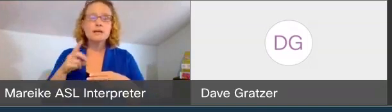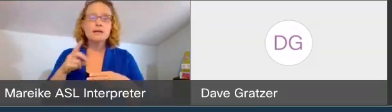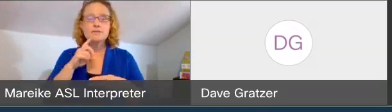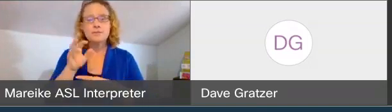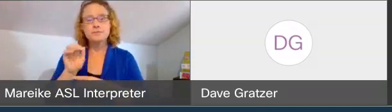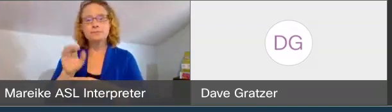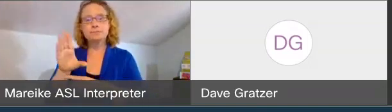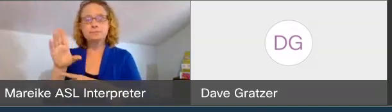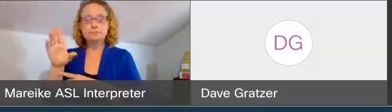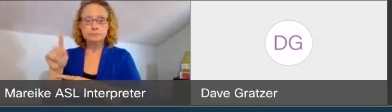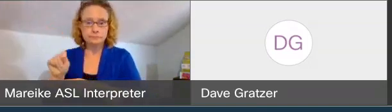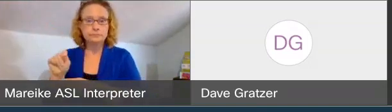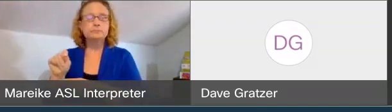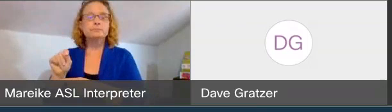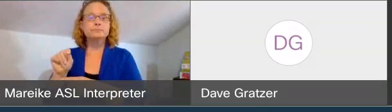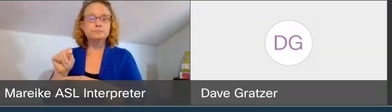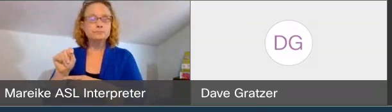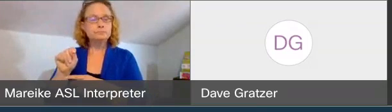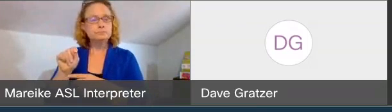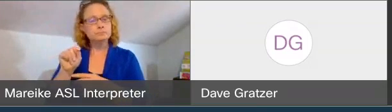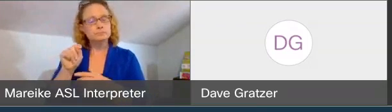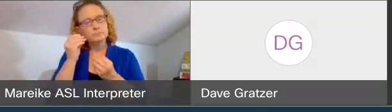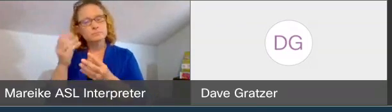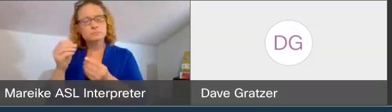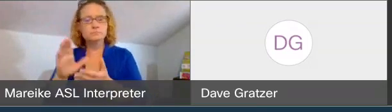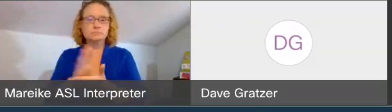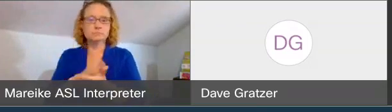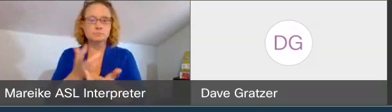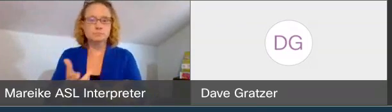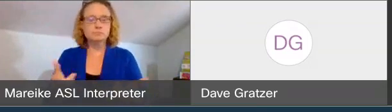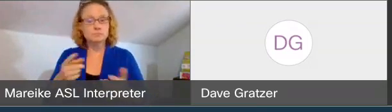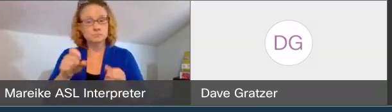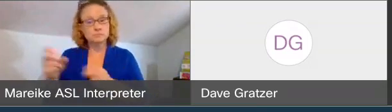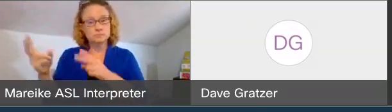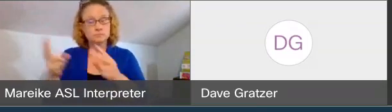Community Treatment FACT , and you can find it for download on the SAMHSA website@store.samhsa.gov.